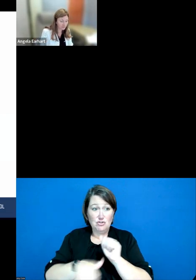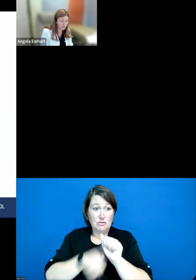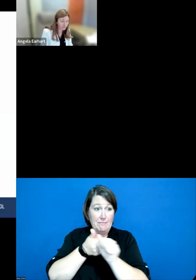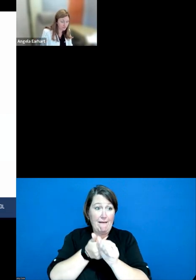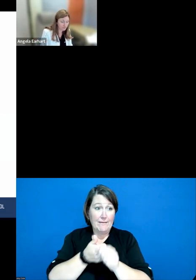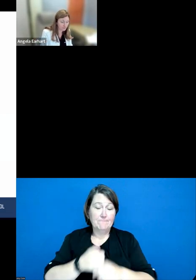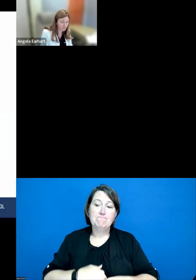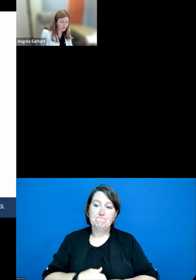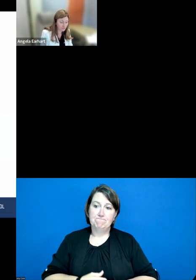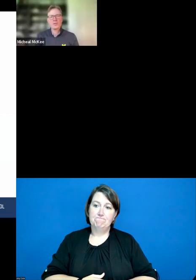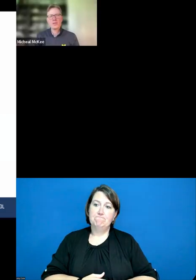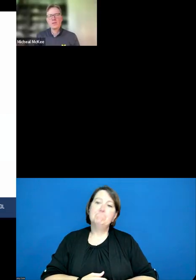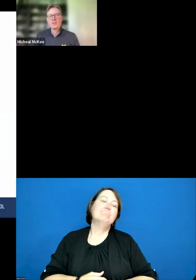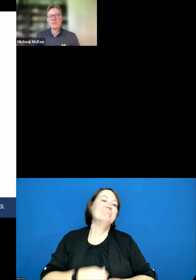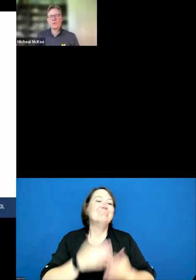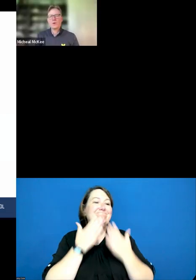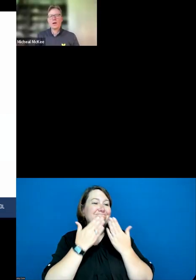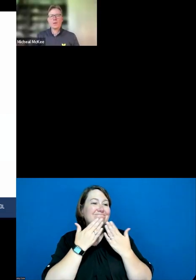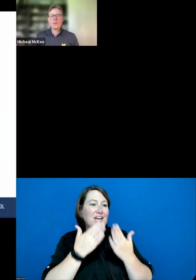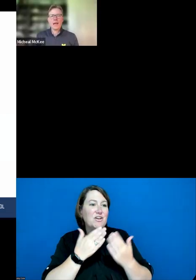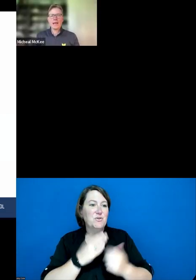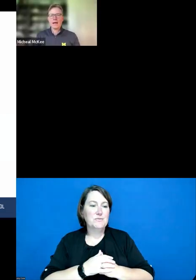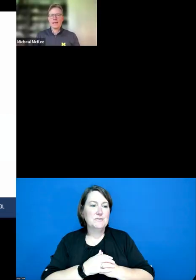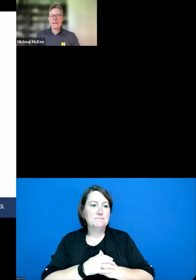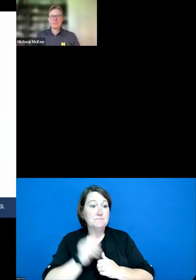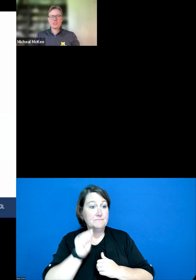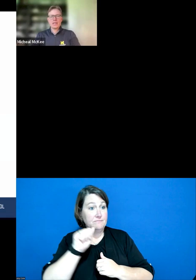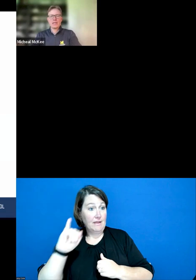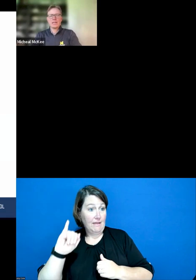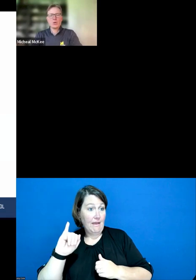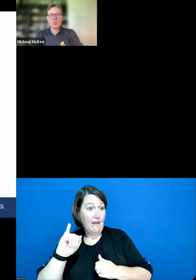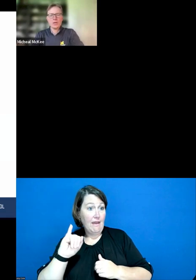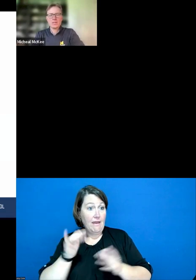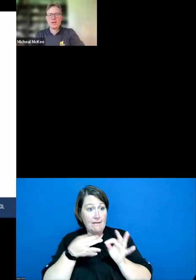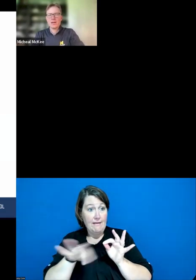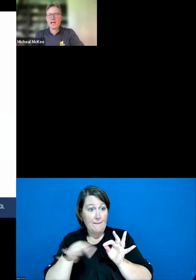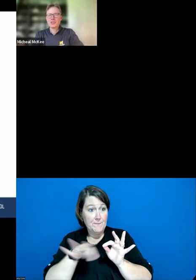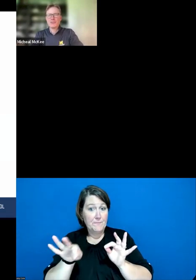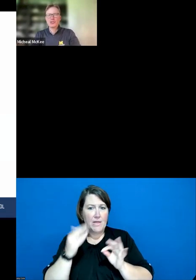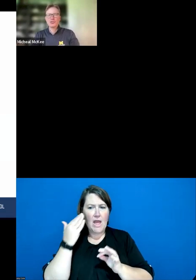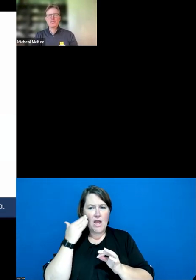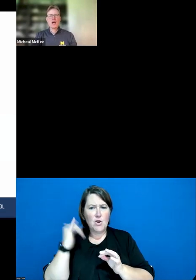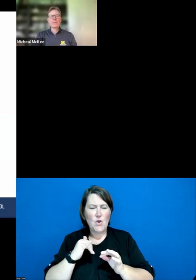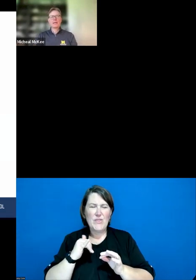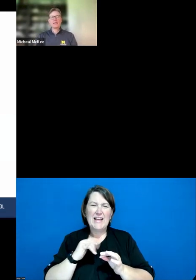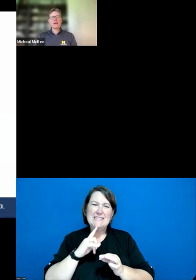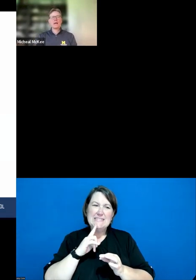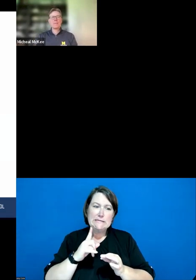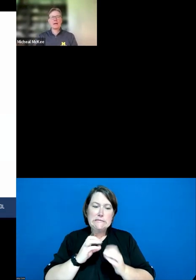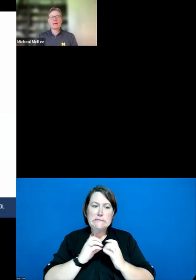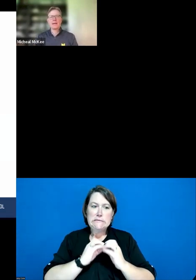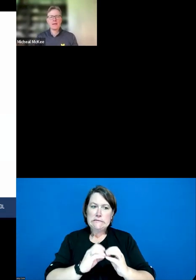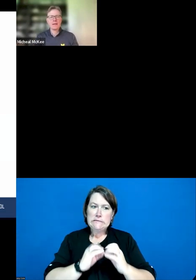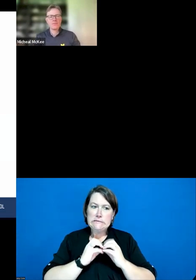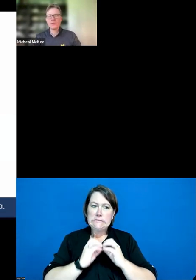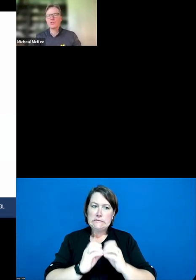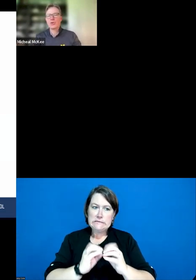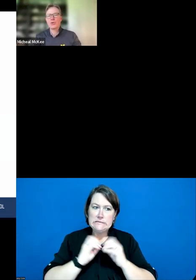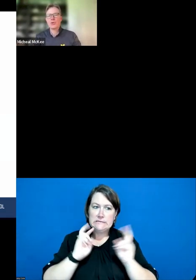Thank you. So AI captioning. I know it's a controversial topic. But in the future,